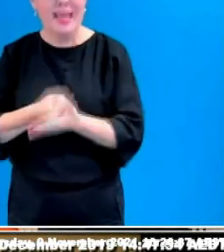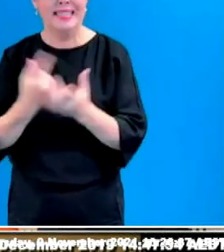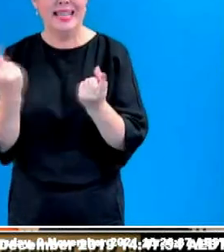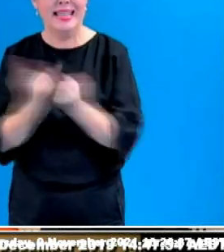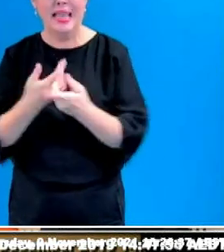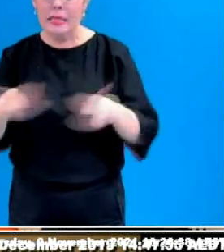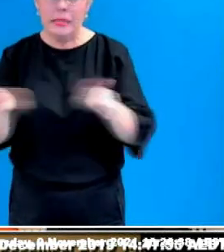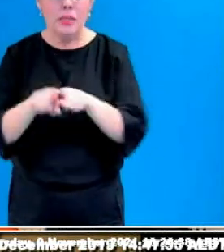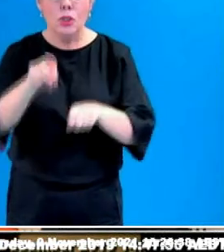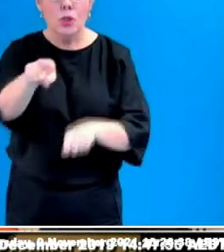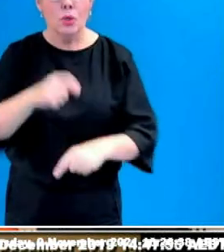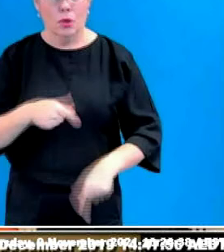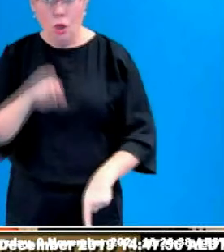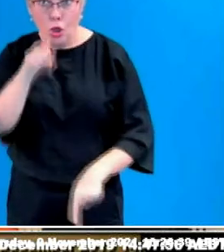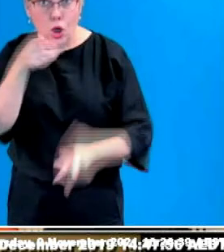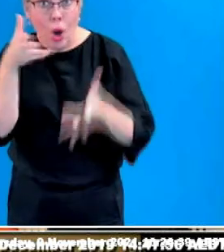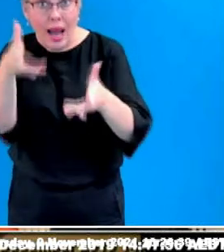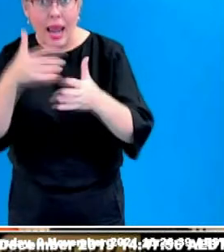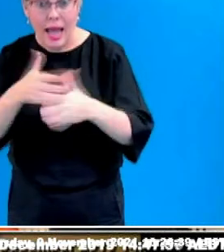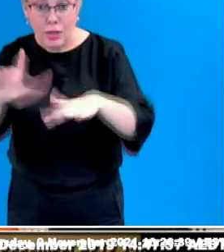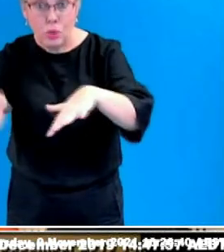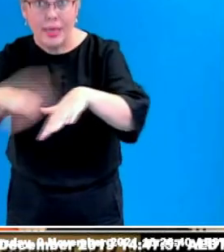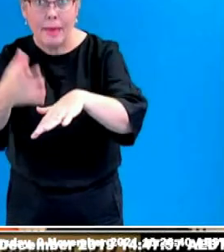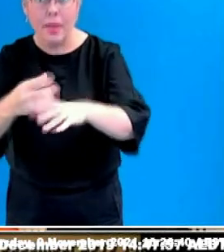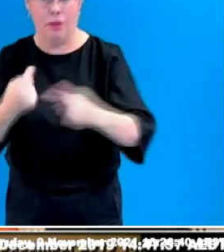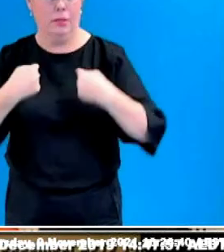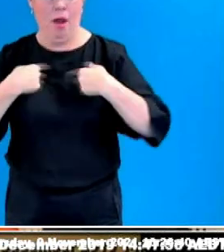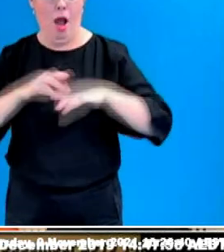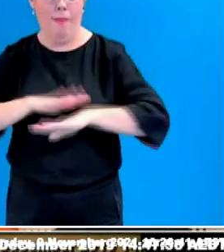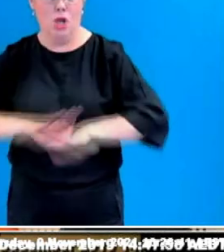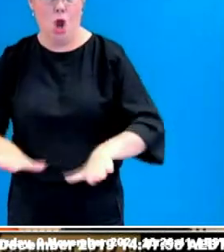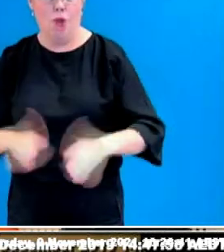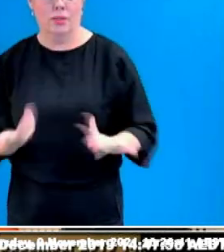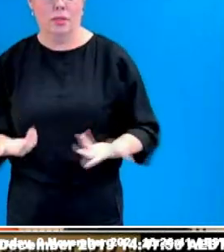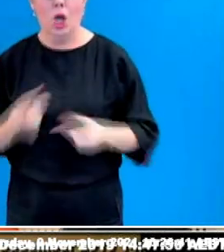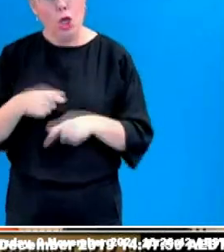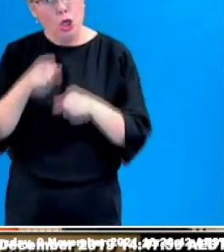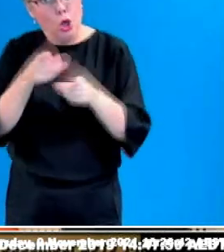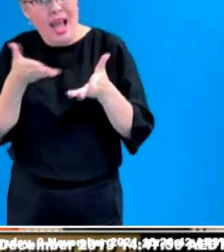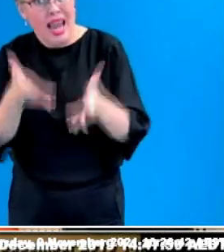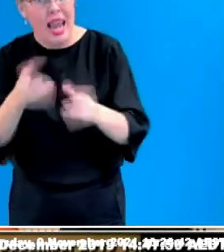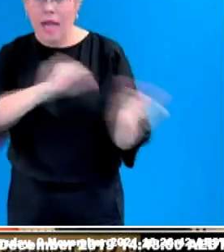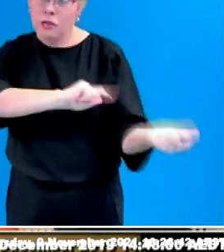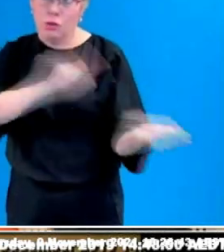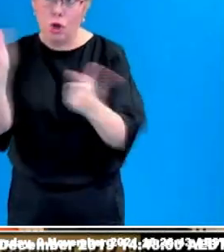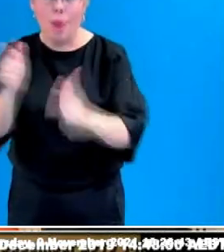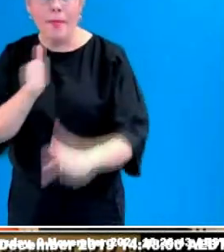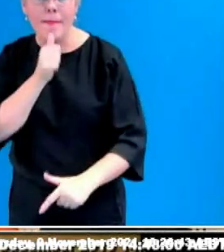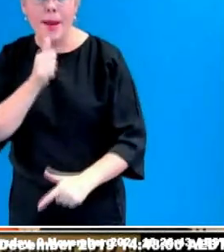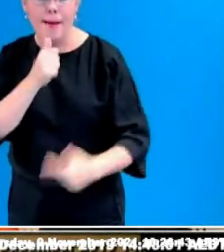You're allowed to get married; I might not be because I've got a disability. You're allowed to go to the pub; I'm not, I've got a disability.